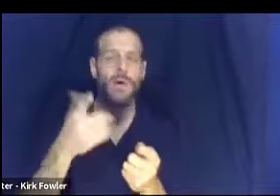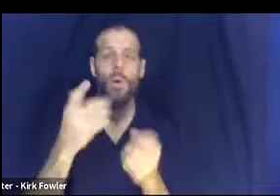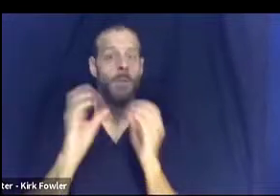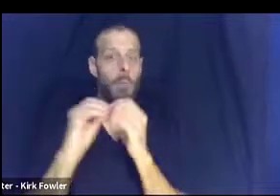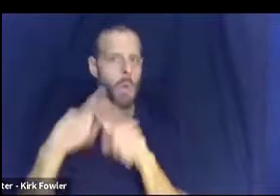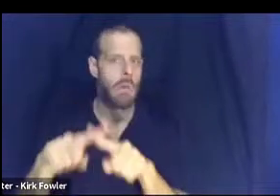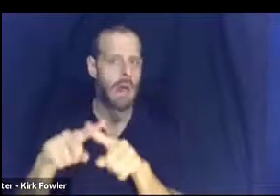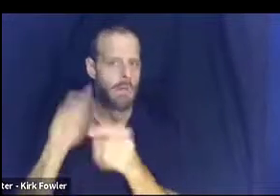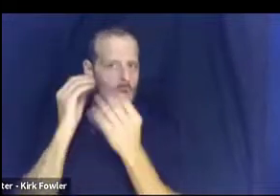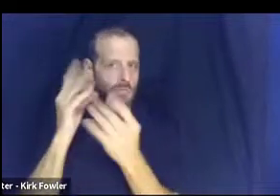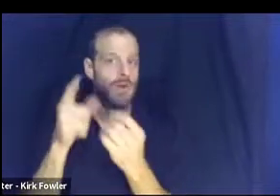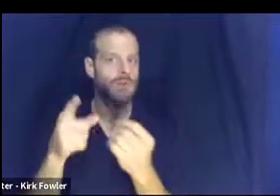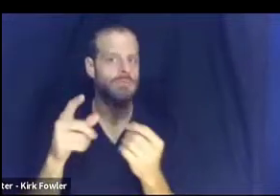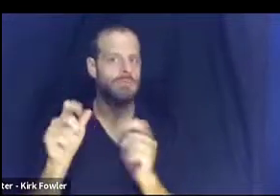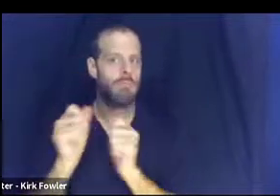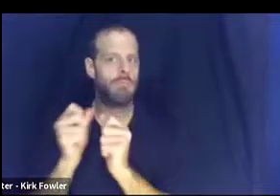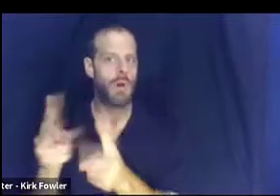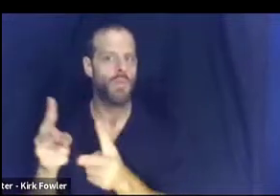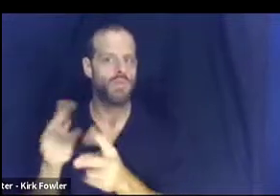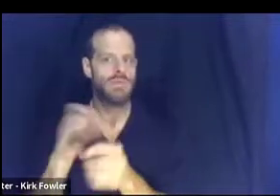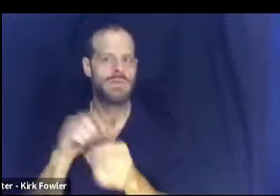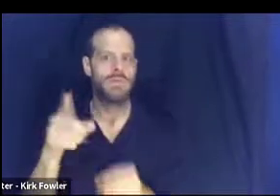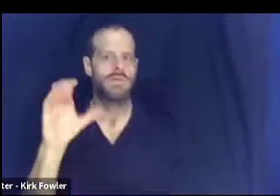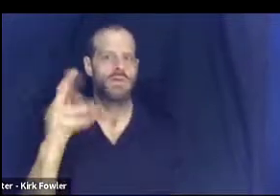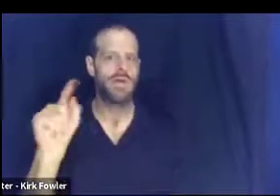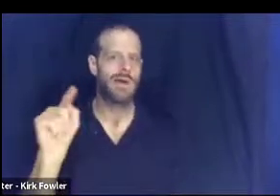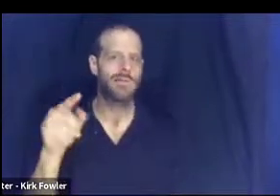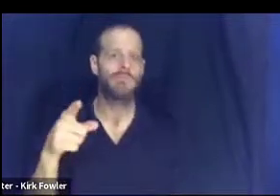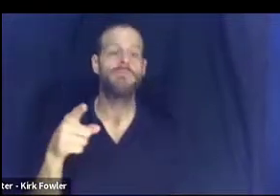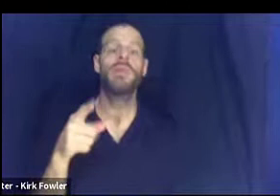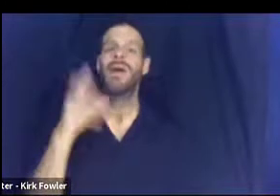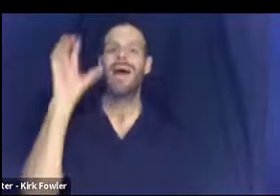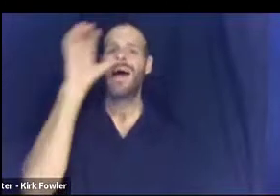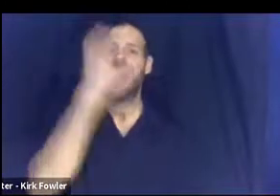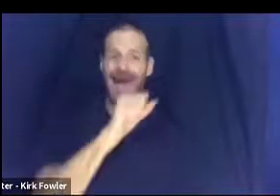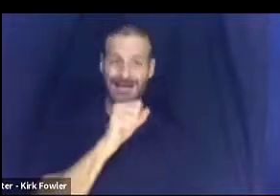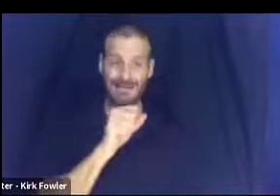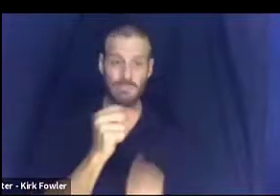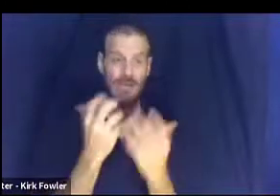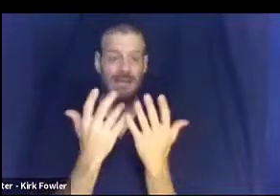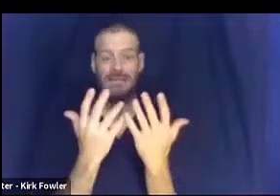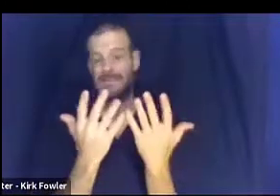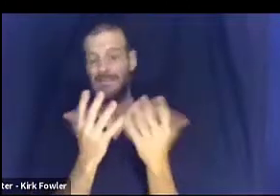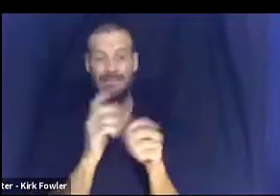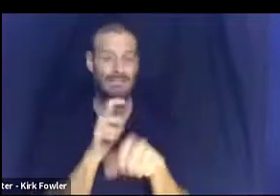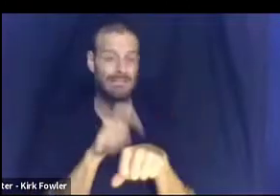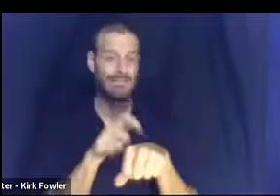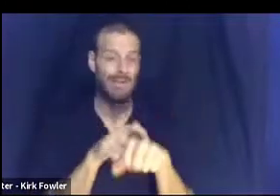then do post it. It's estimated that you need to experience a word, a first word.